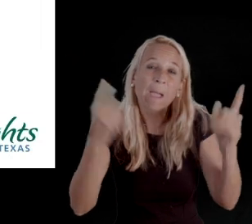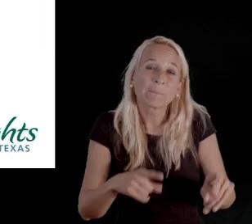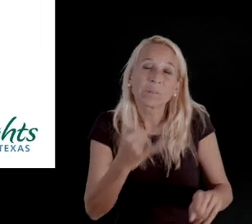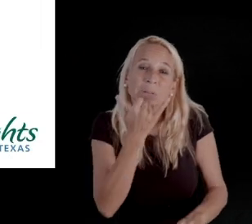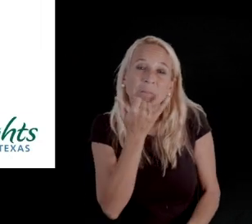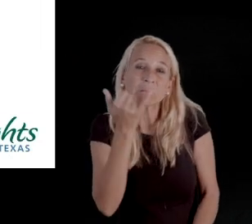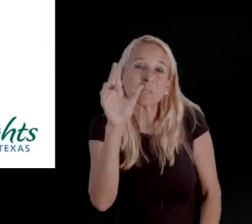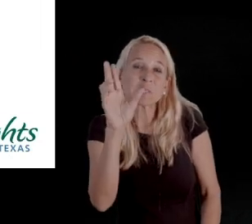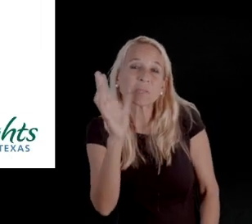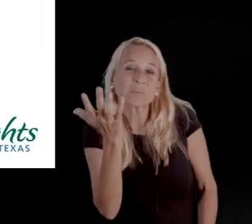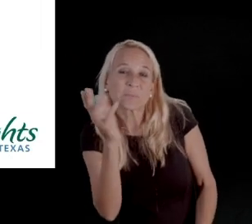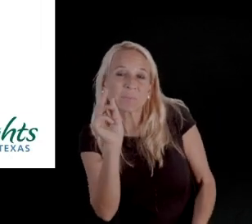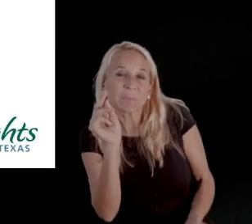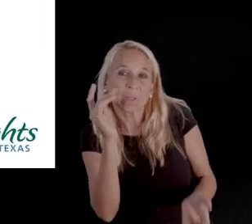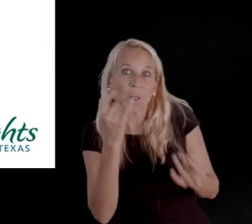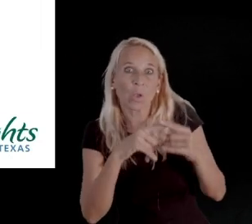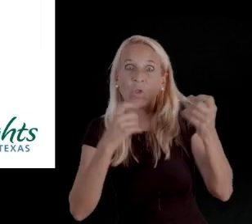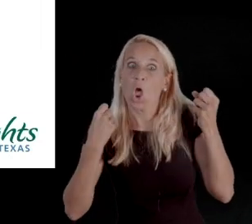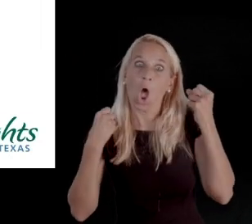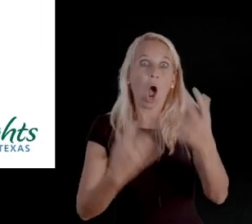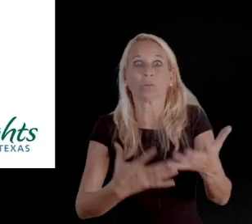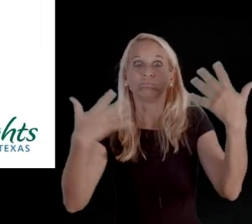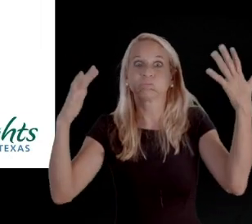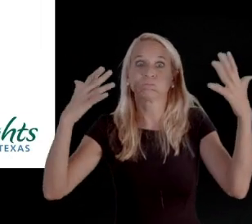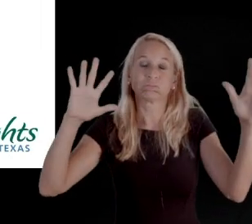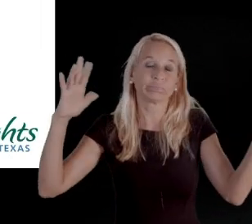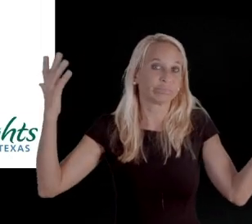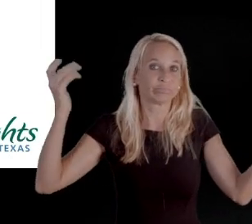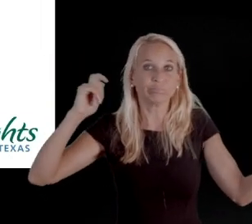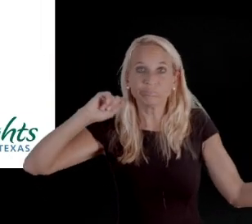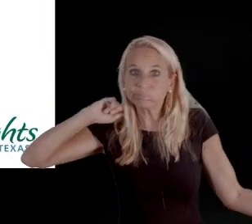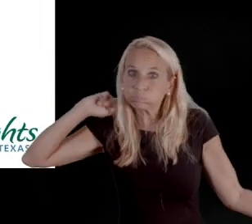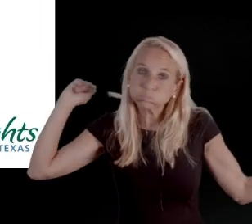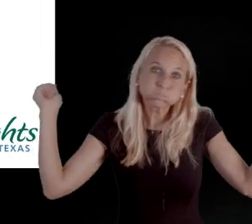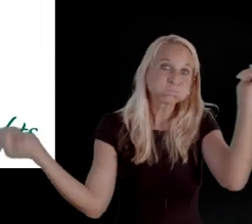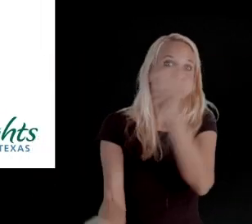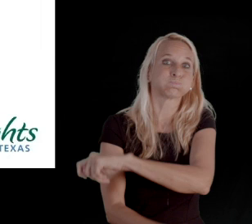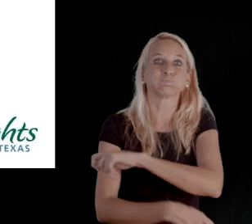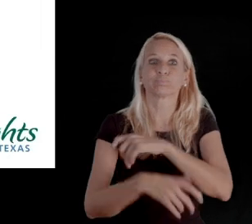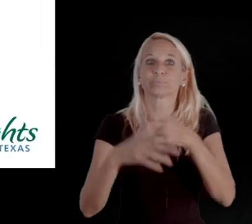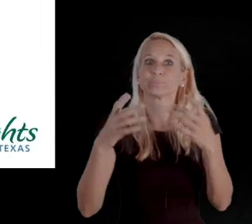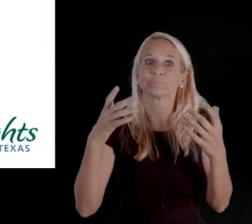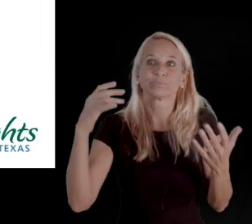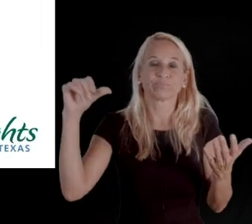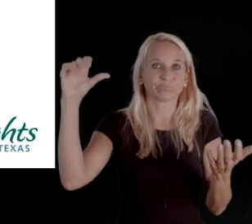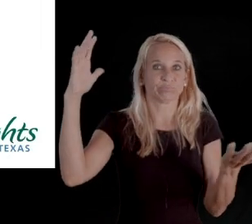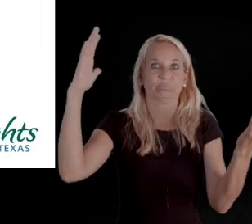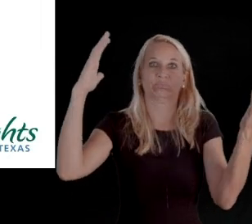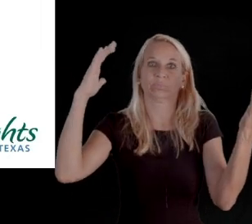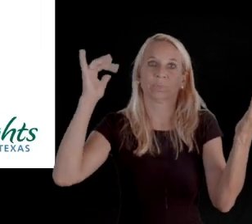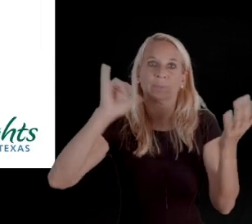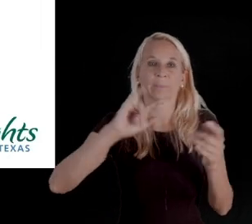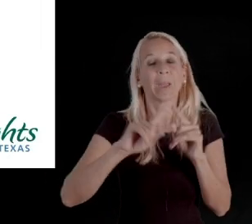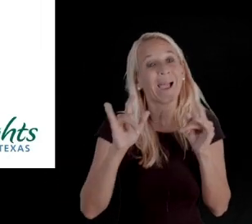that level of error that could cause it to be completely like overturned, but it's a possibility,